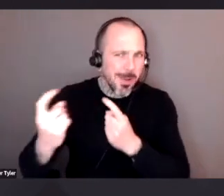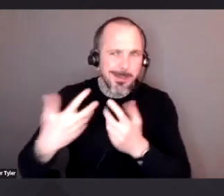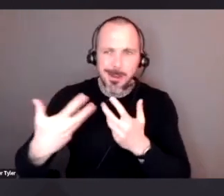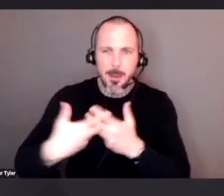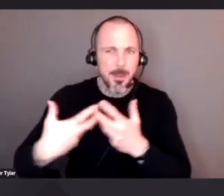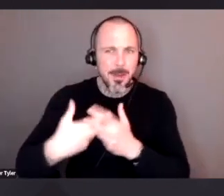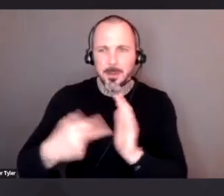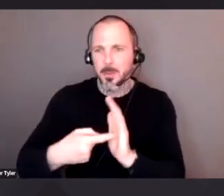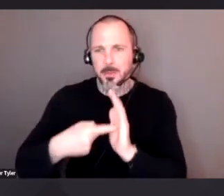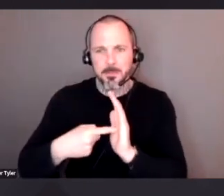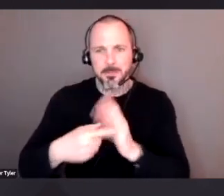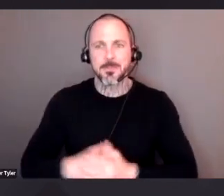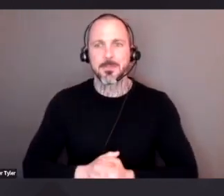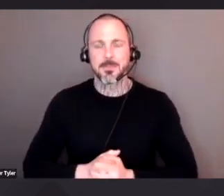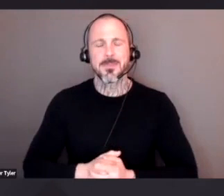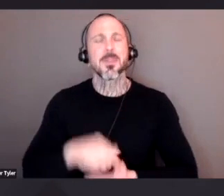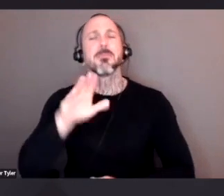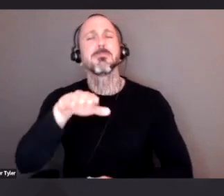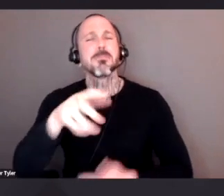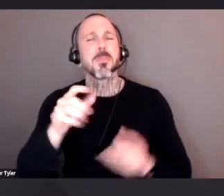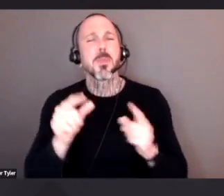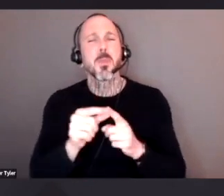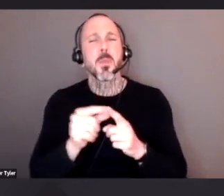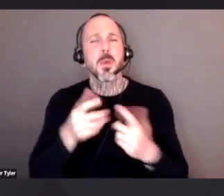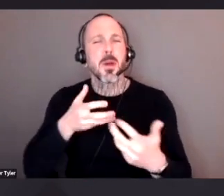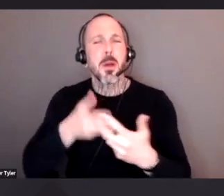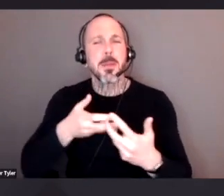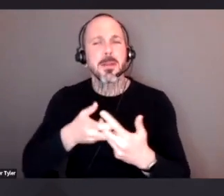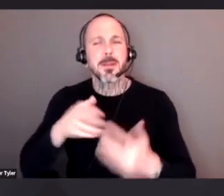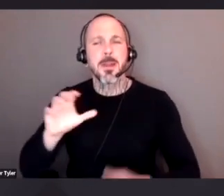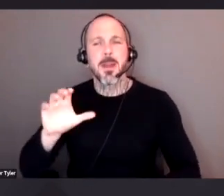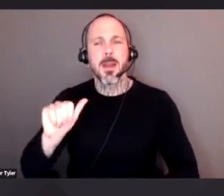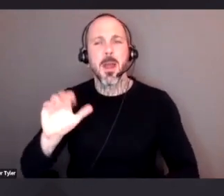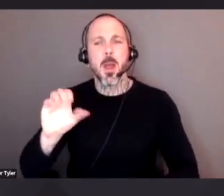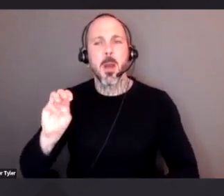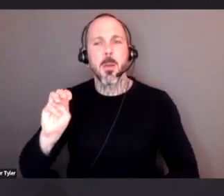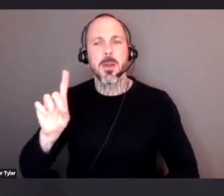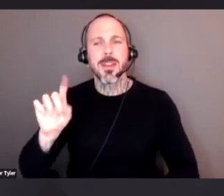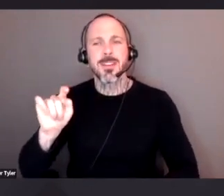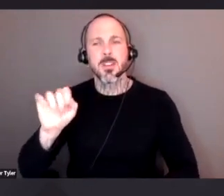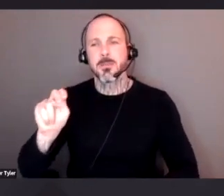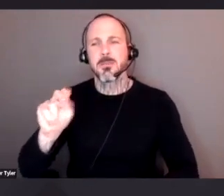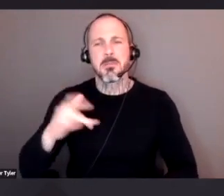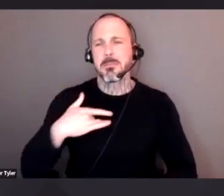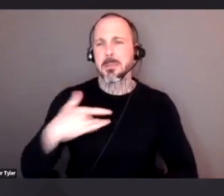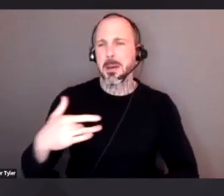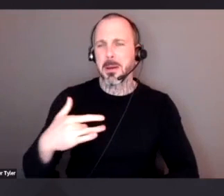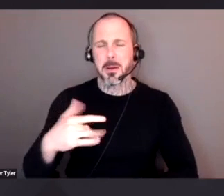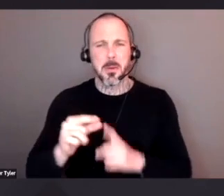However, I assure you it's nothing to be scared of. Oftentimes, accommodations are as simple as providing a scent free